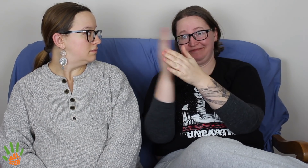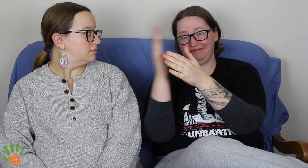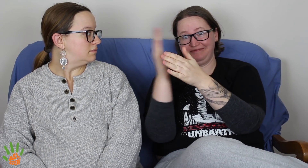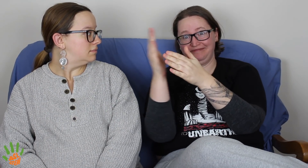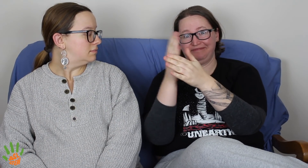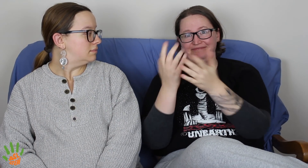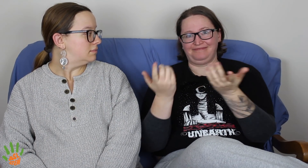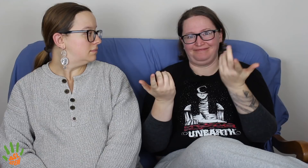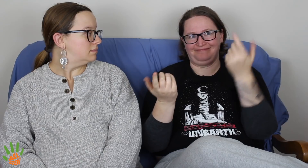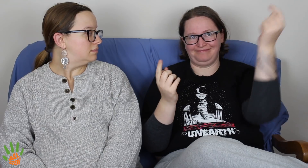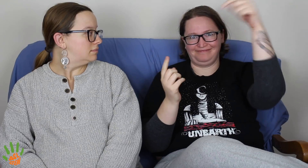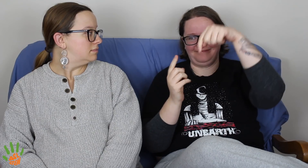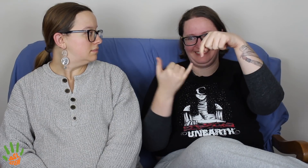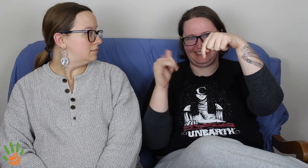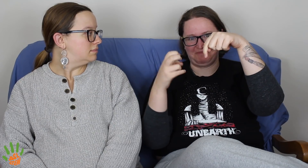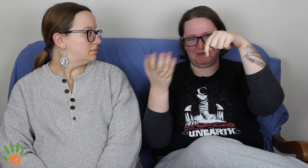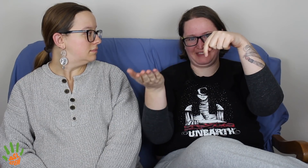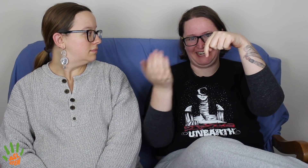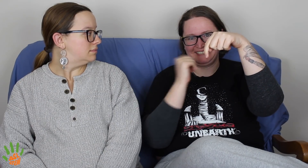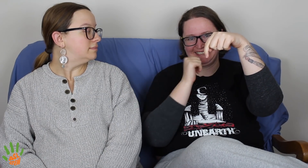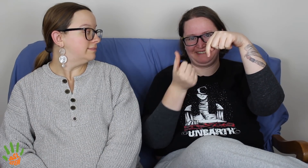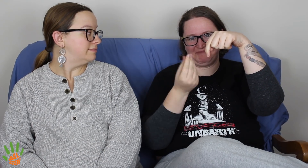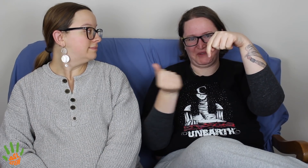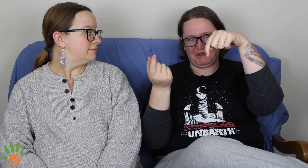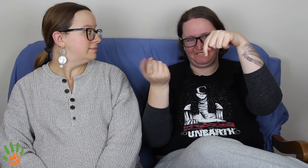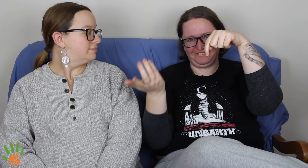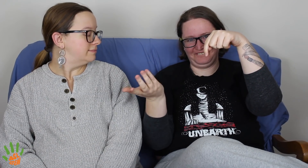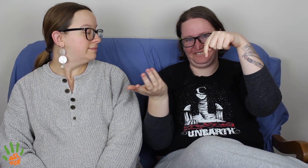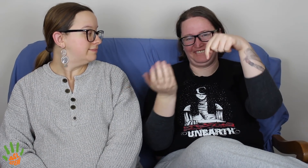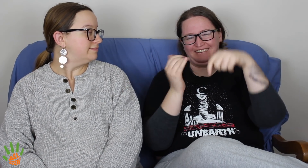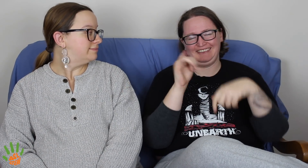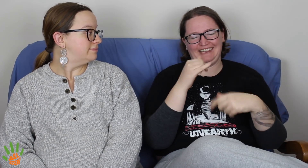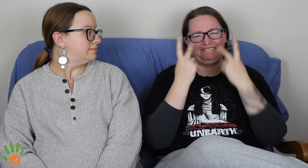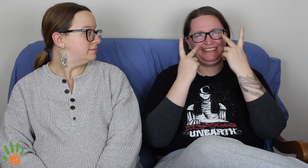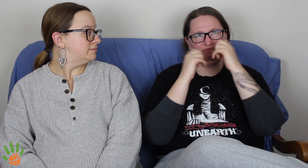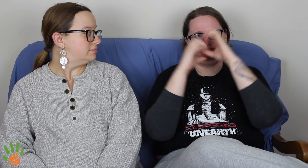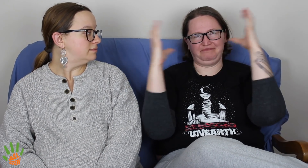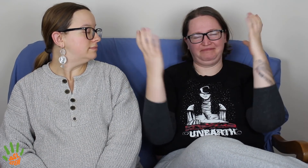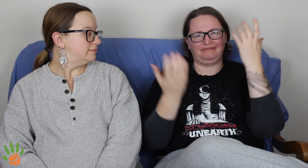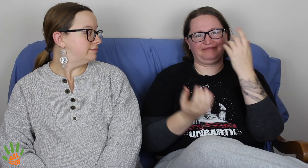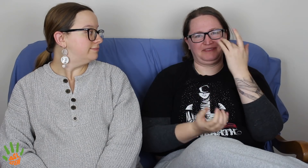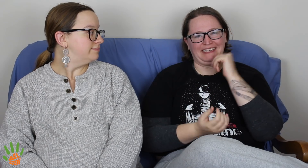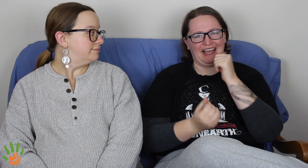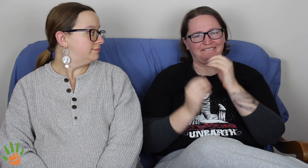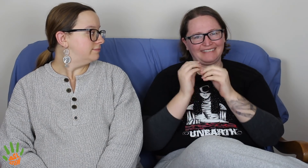up to the brain, you put the cochlear implant in and you still have the issue. So if you visualize it in that sense,